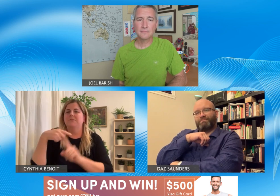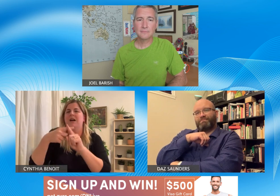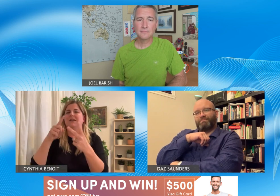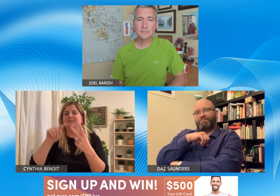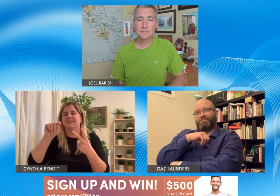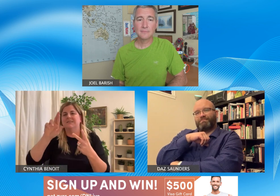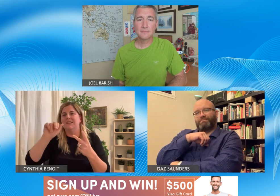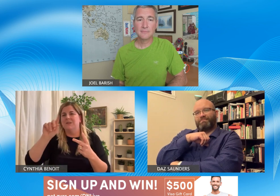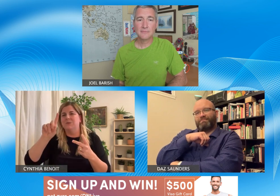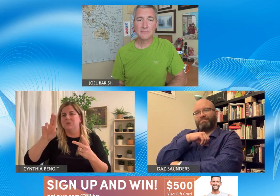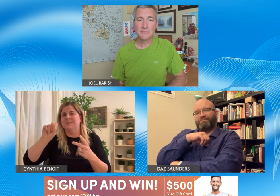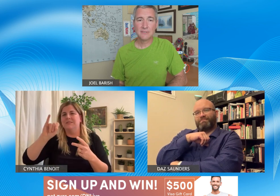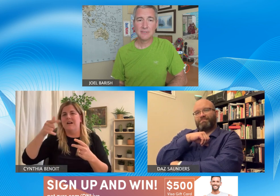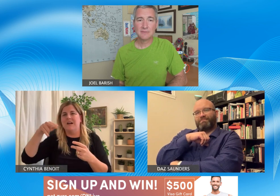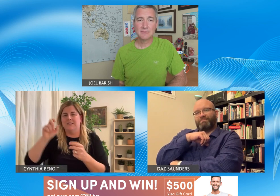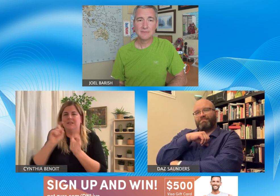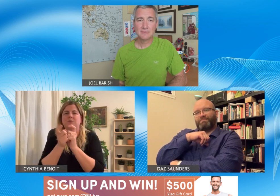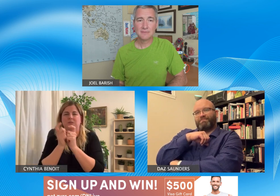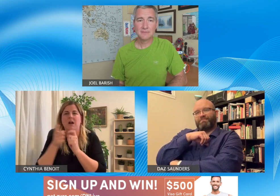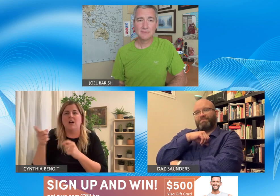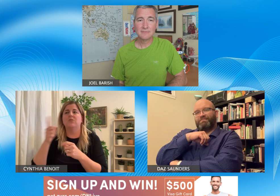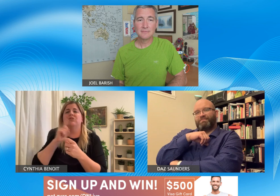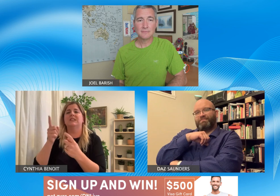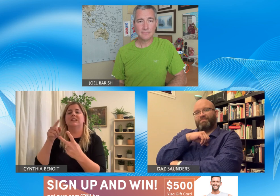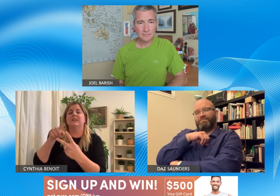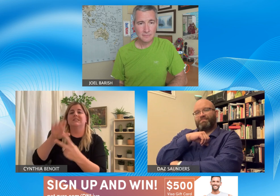* show company’s name sign * and TraduSigne * show company’s name sign *